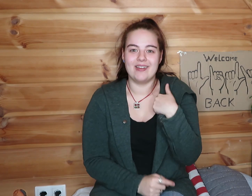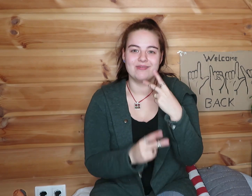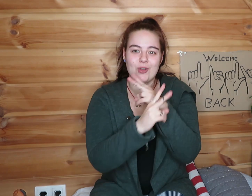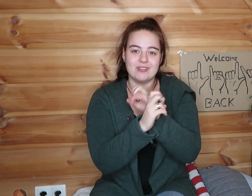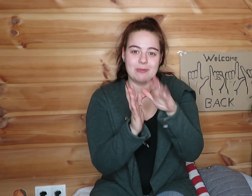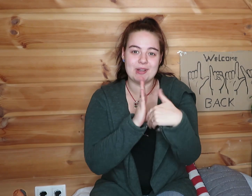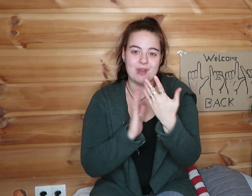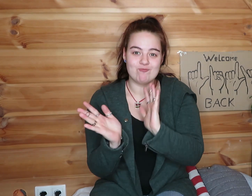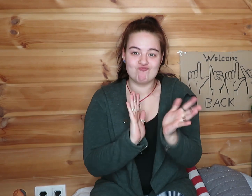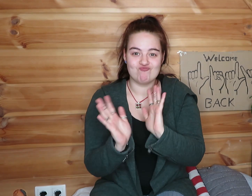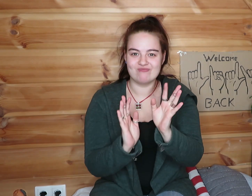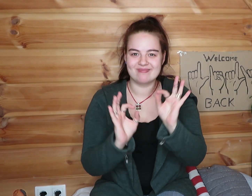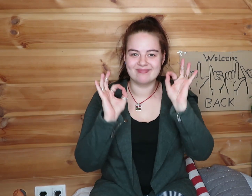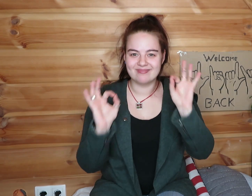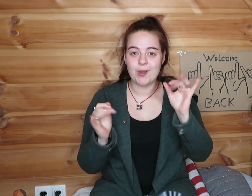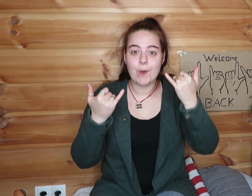I am signing in Austrian Sign Language. Okay.